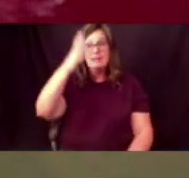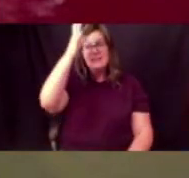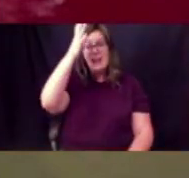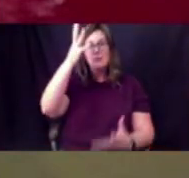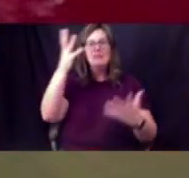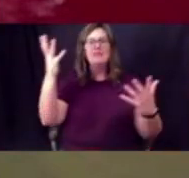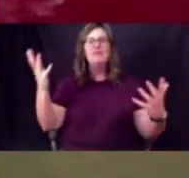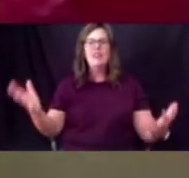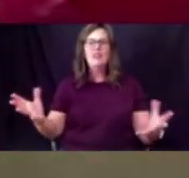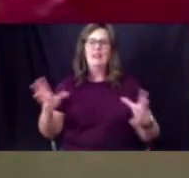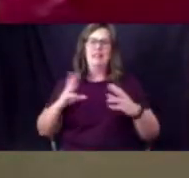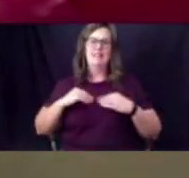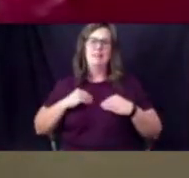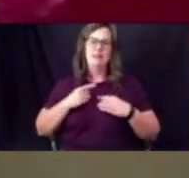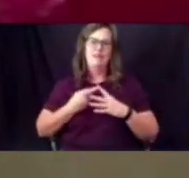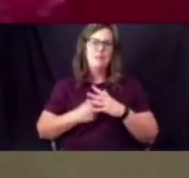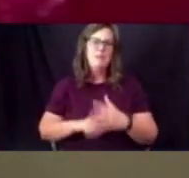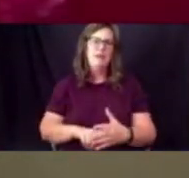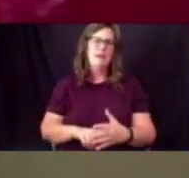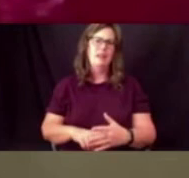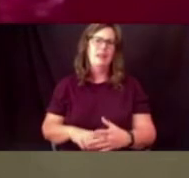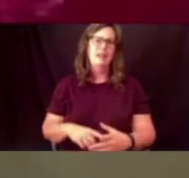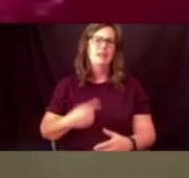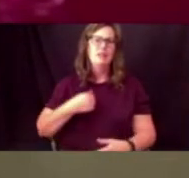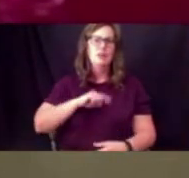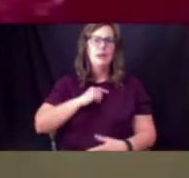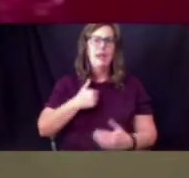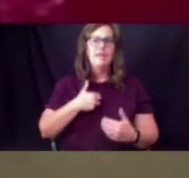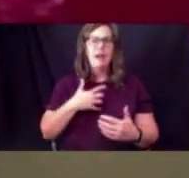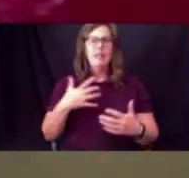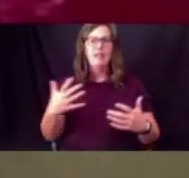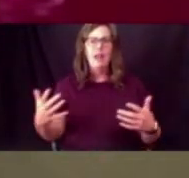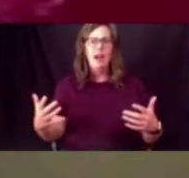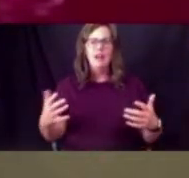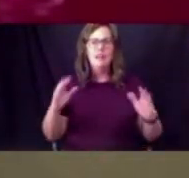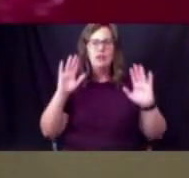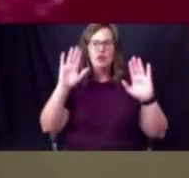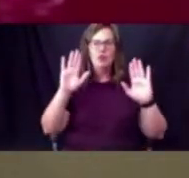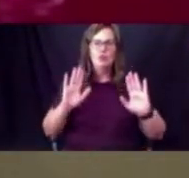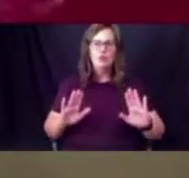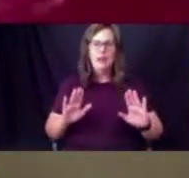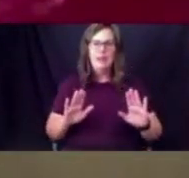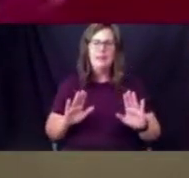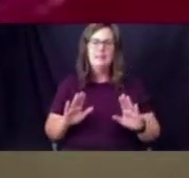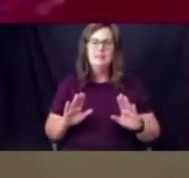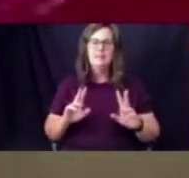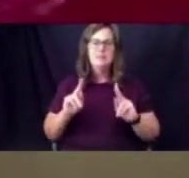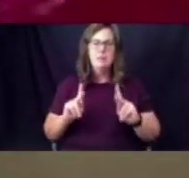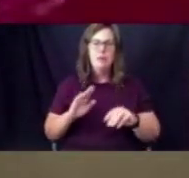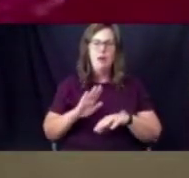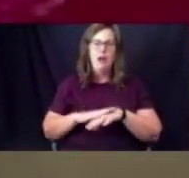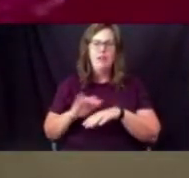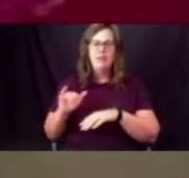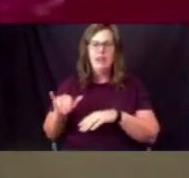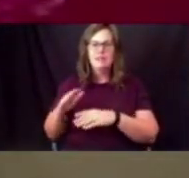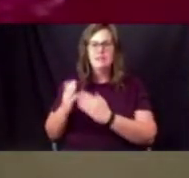from the get-go uh we actually have a lot of queer identified people on that side of the family uh my